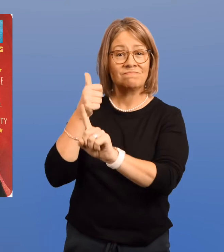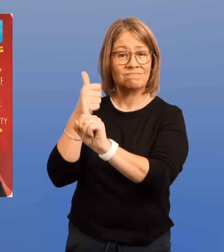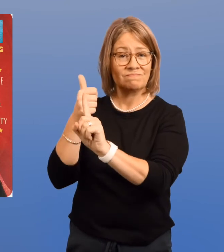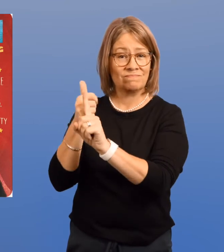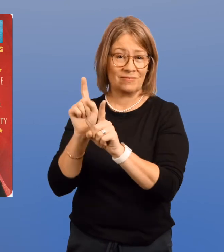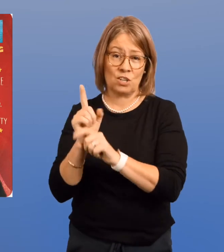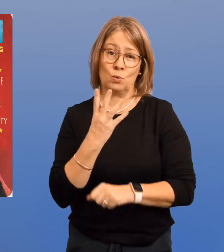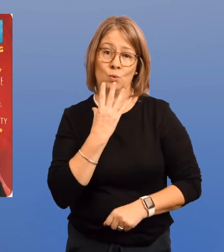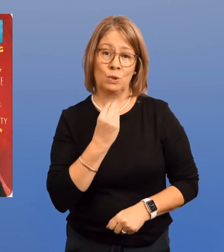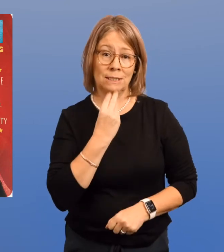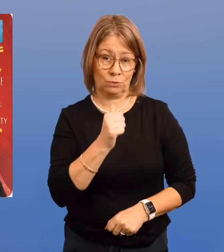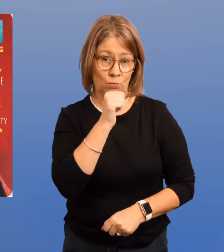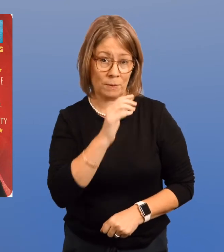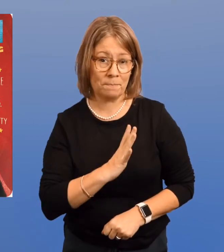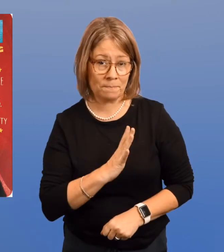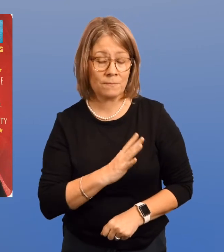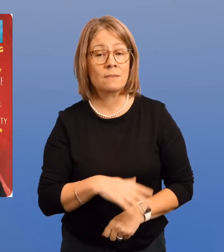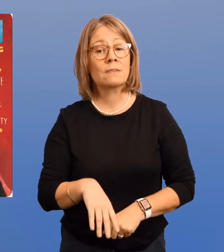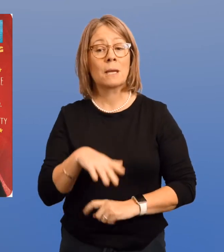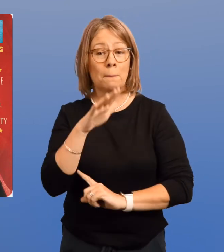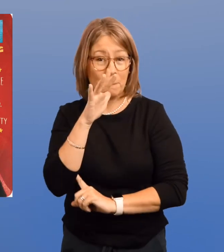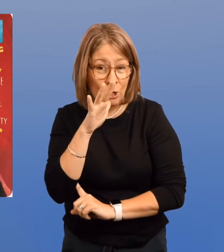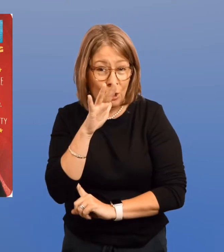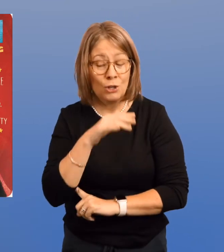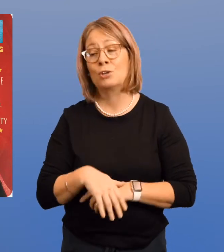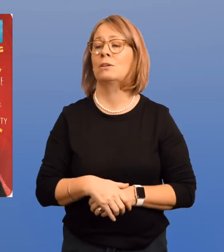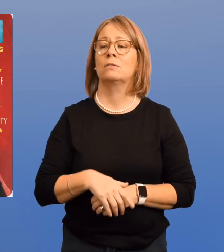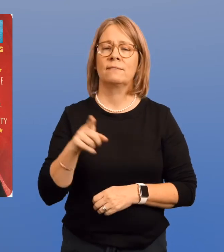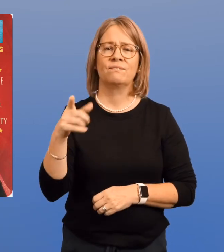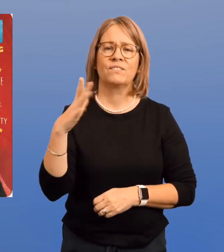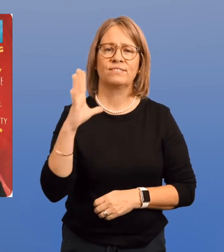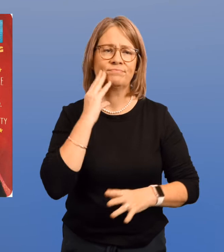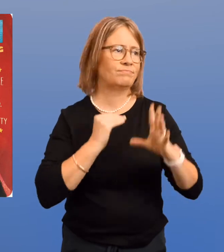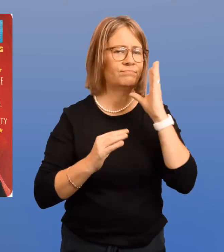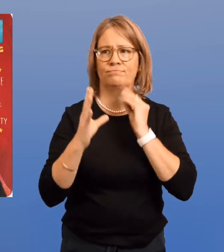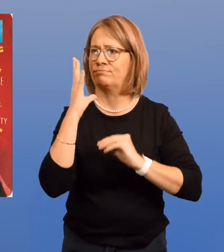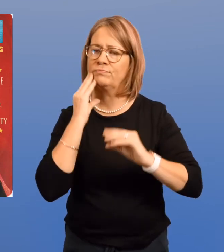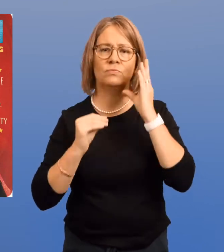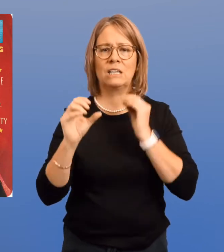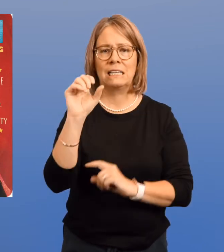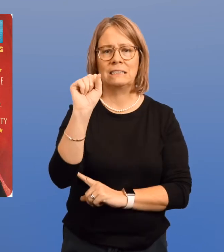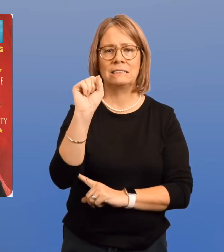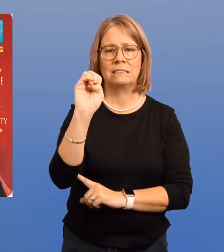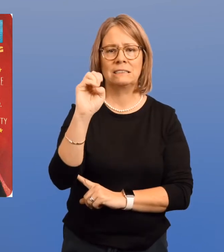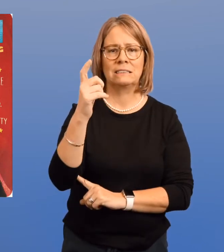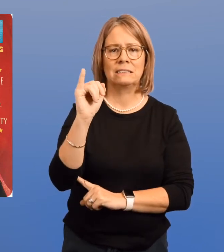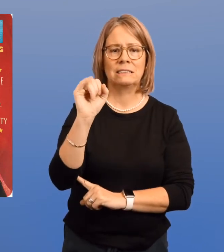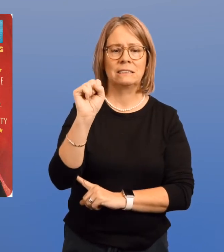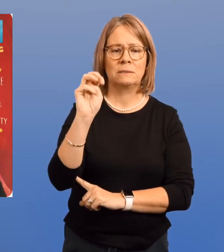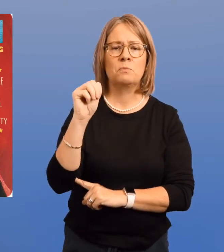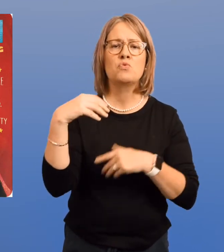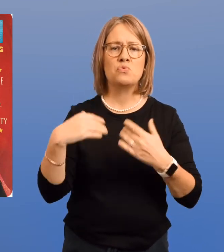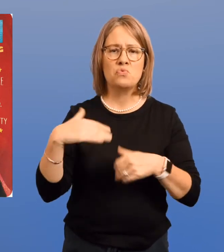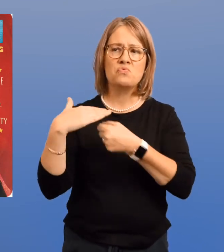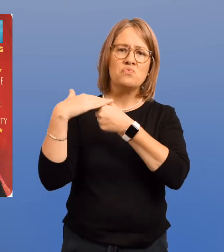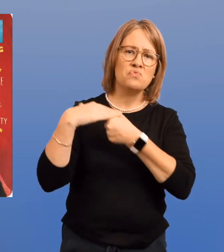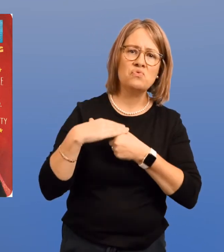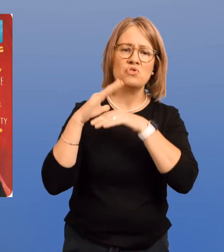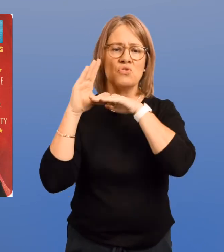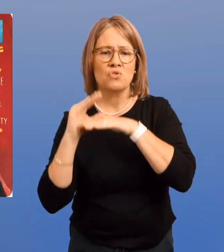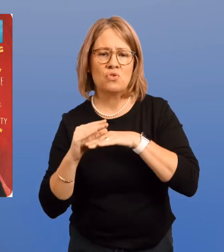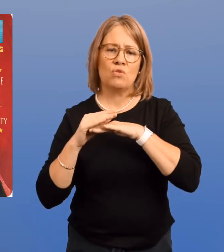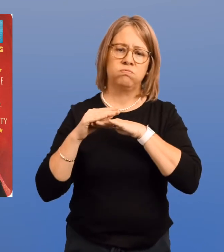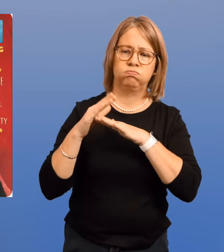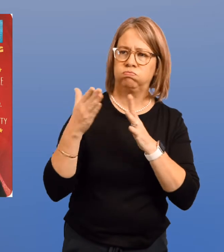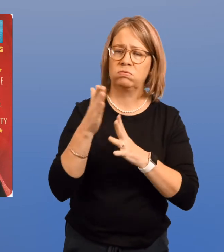As a Jewish woman and mother, Ruth experienced sexism, prejudice, oppression,